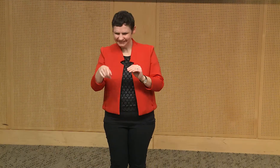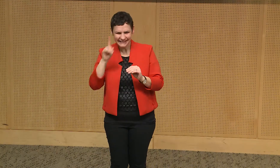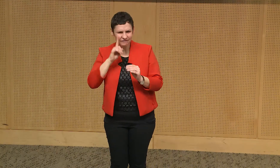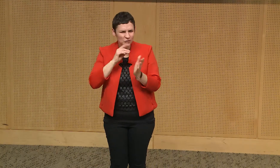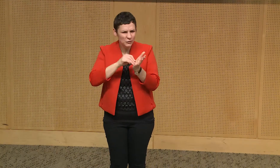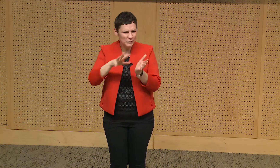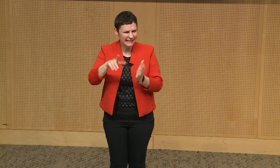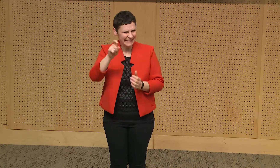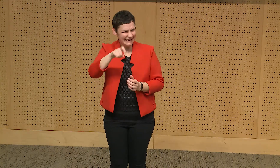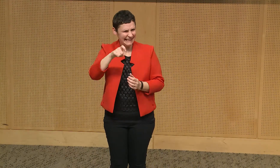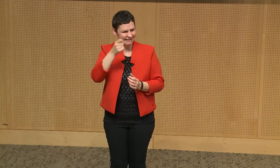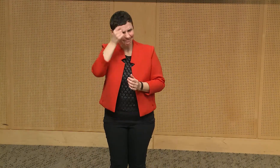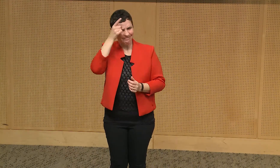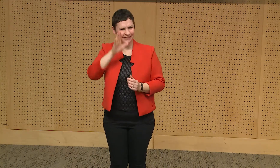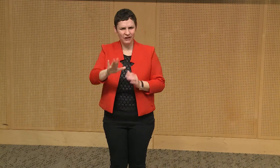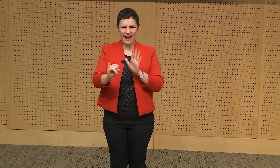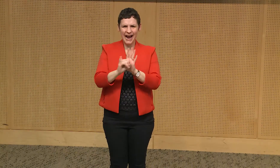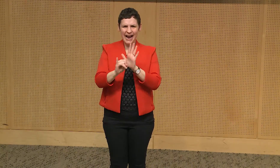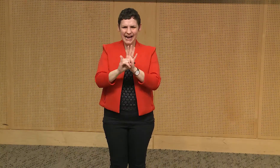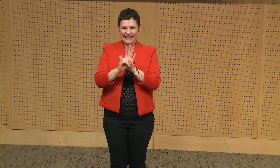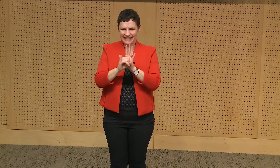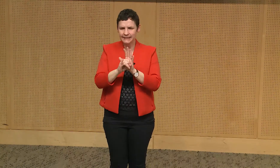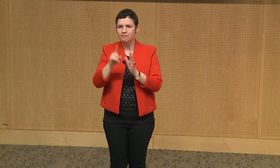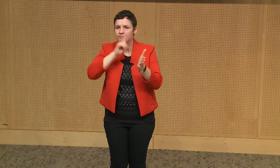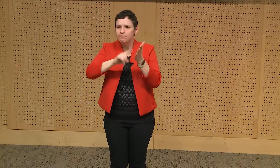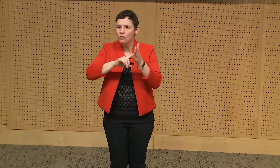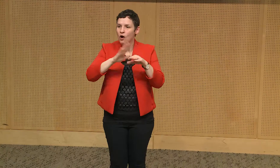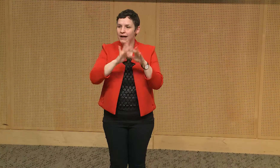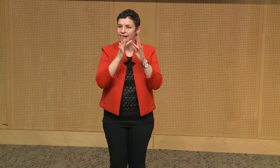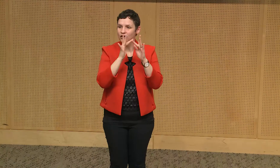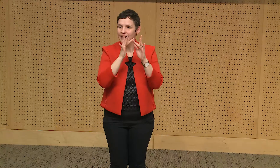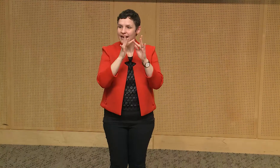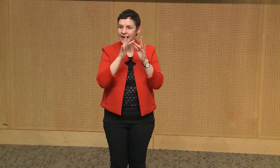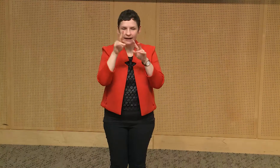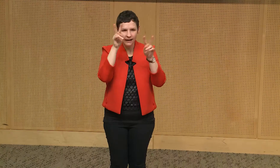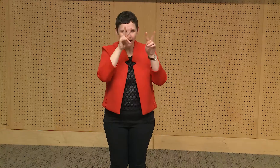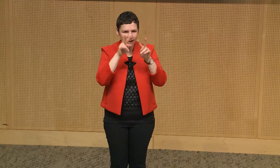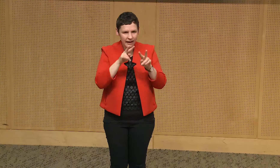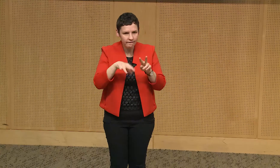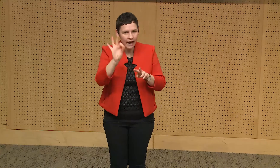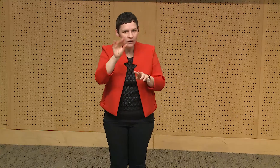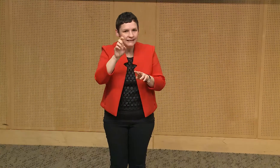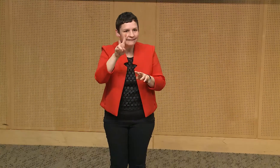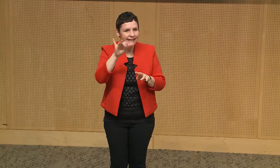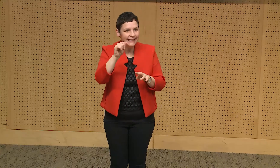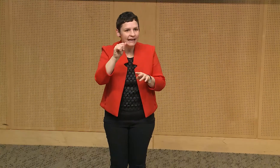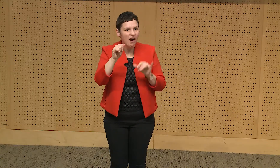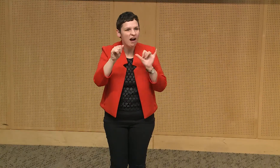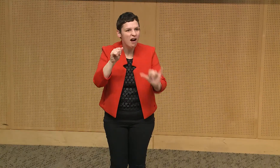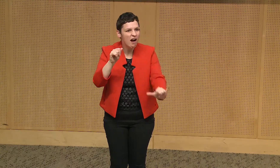While he was teaching art, he knew that Deaf students needed to understand their cultural identity,